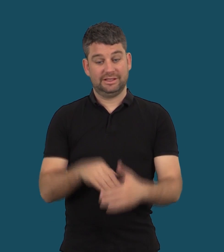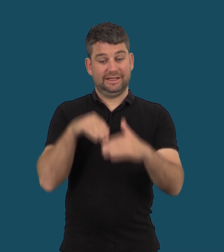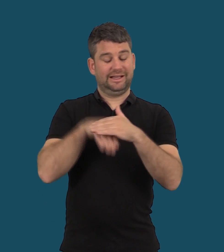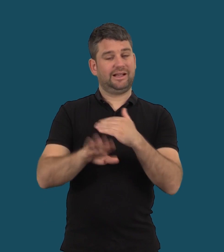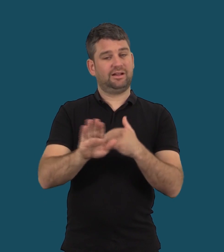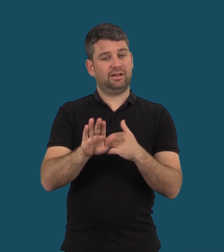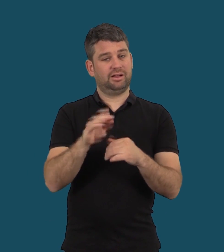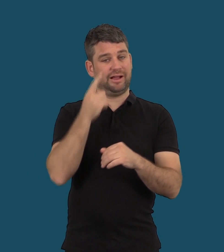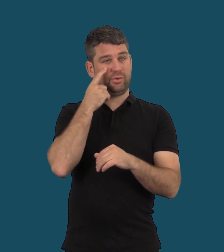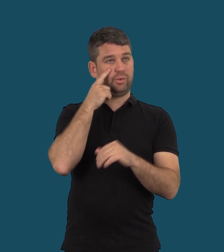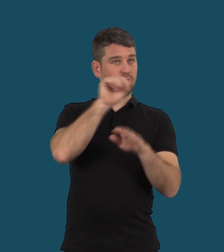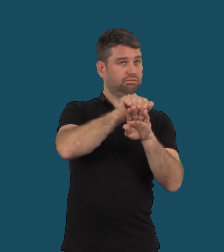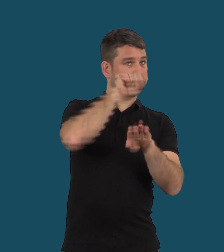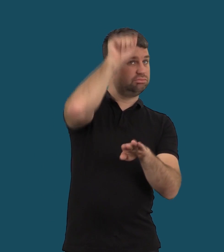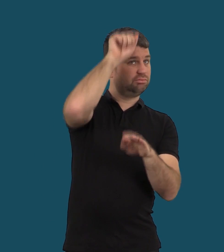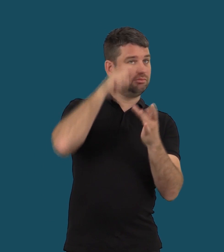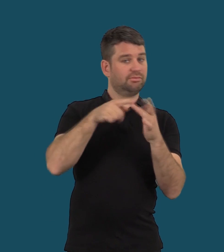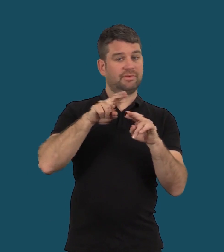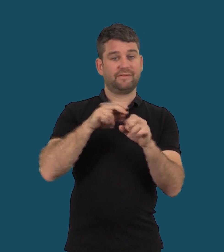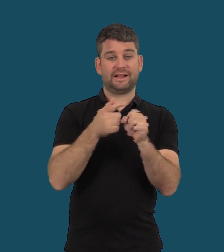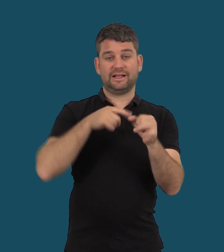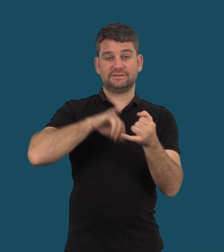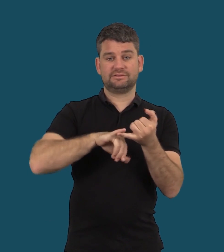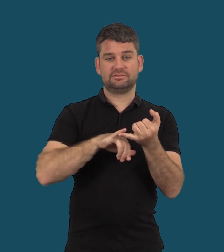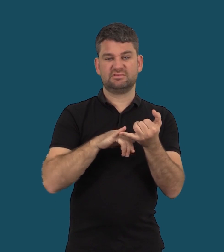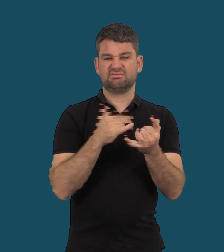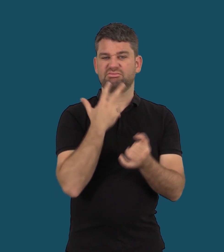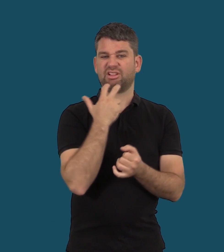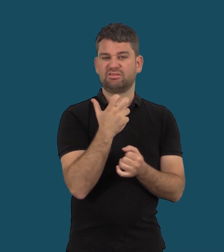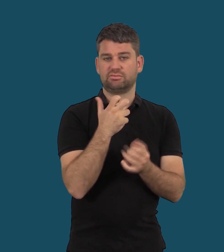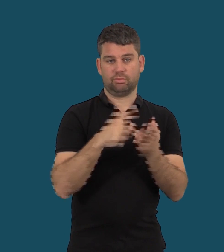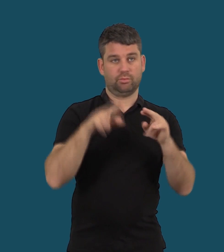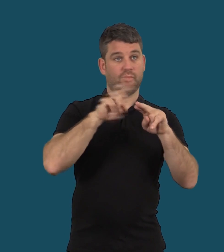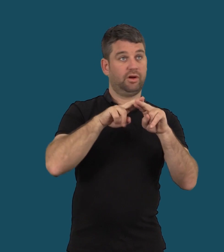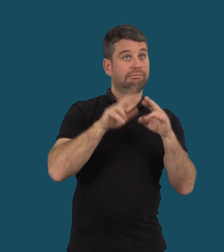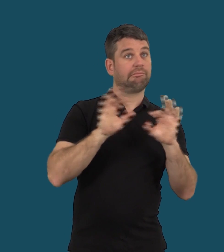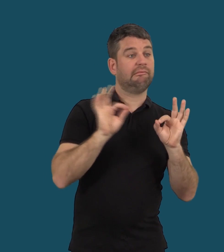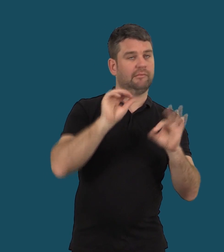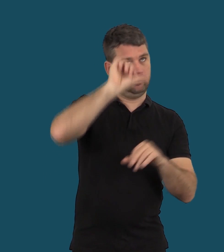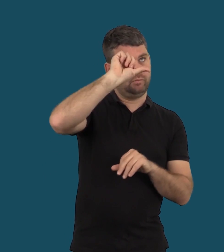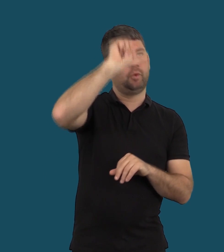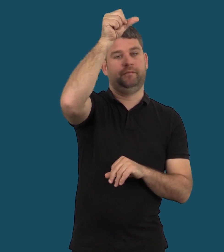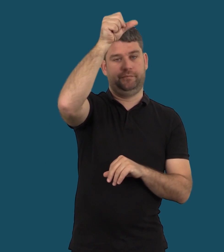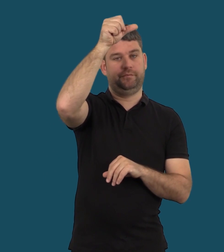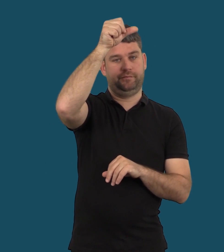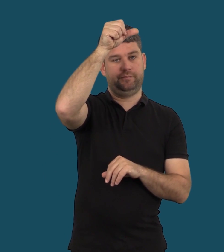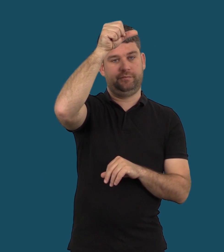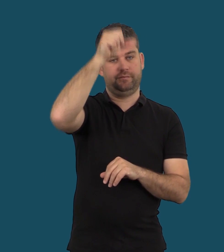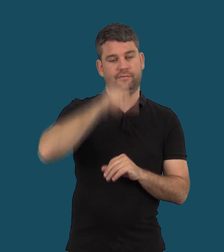Check your gas and electricity are turned off at the mains before you enter your home.